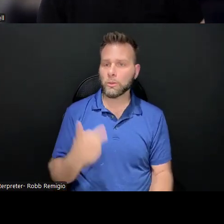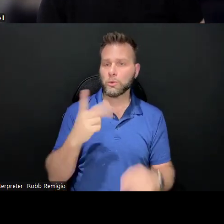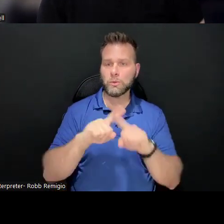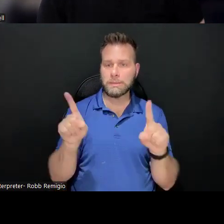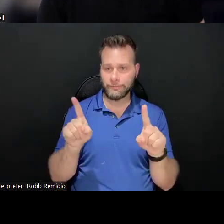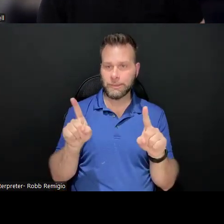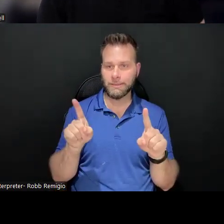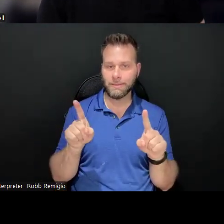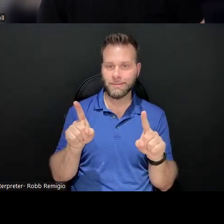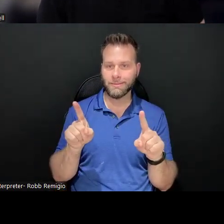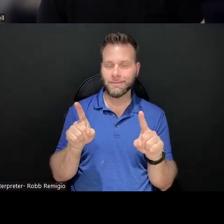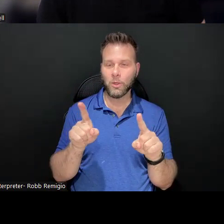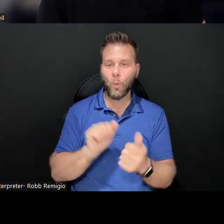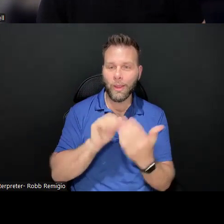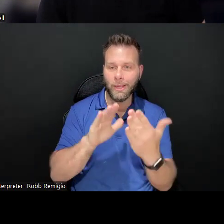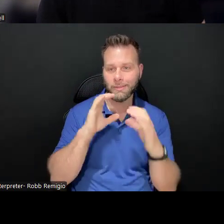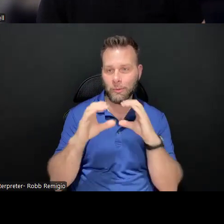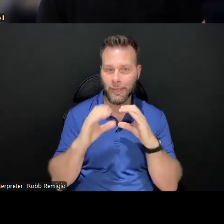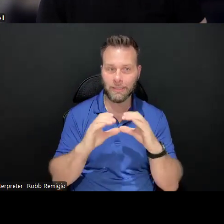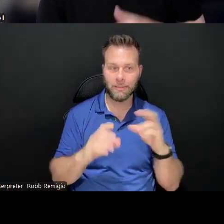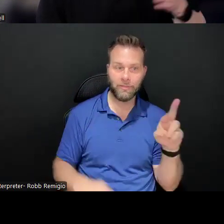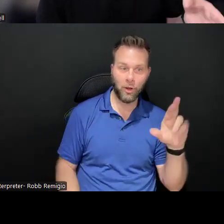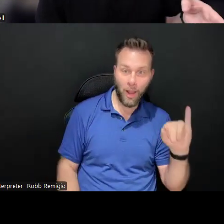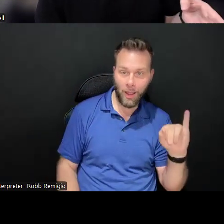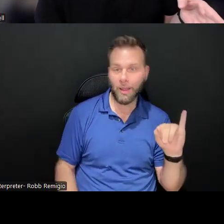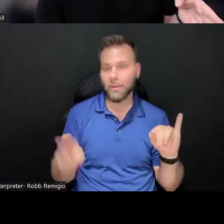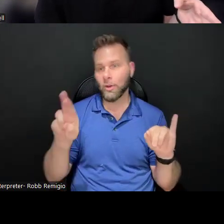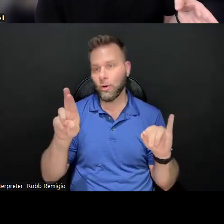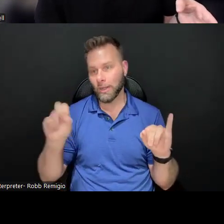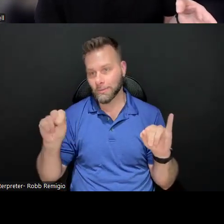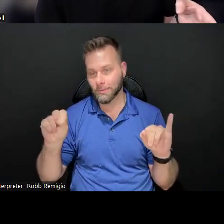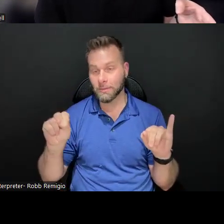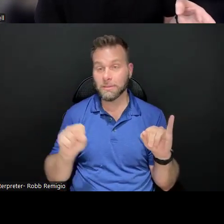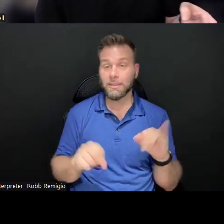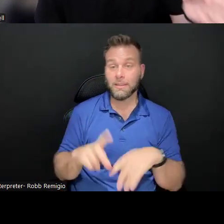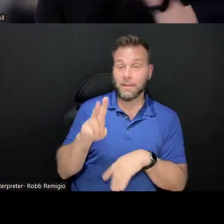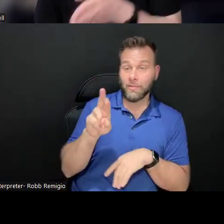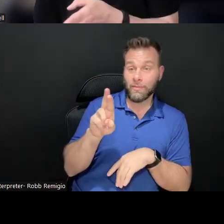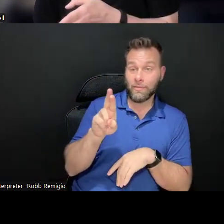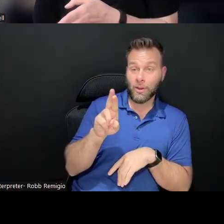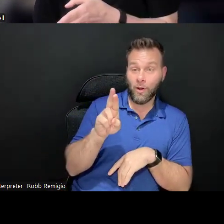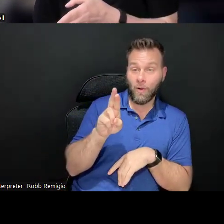But there are two different systems even though they use One paid for by the Federal